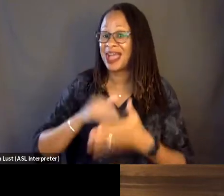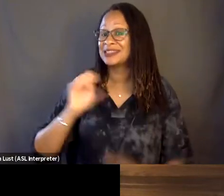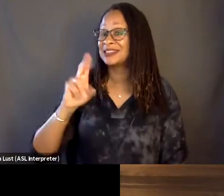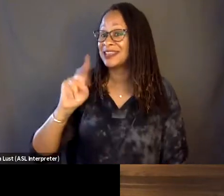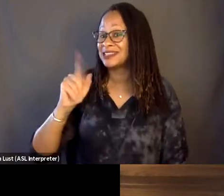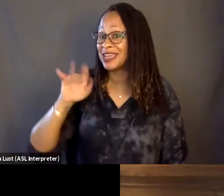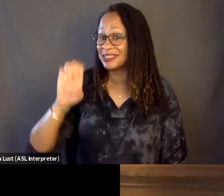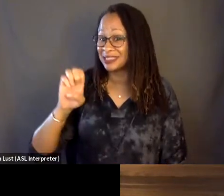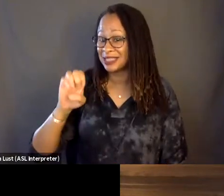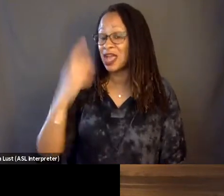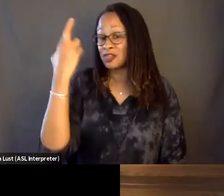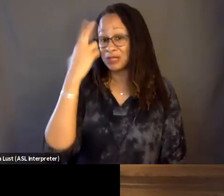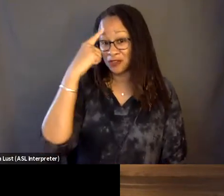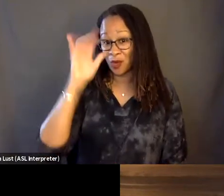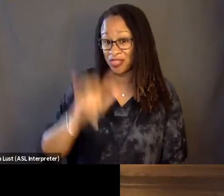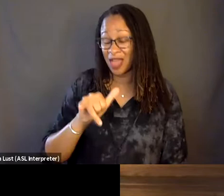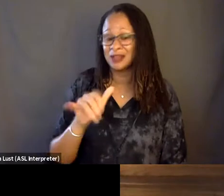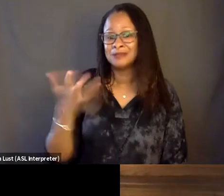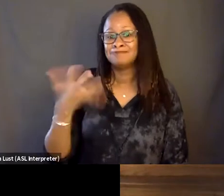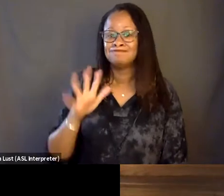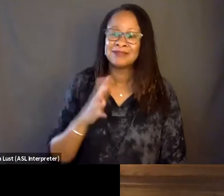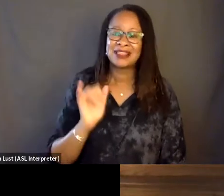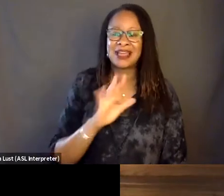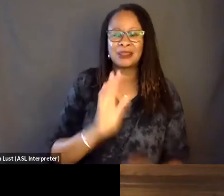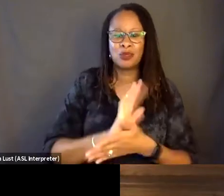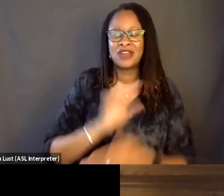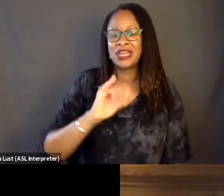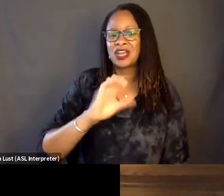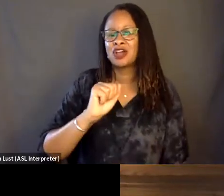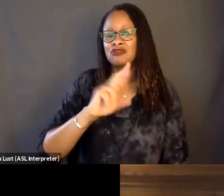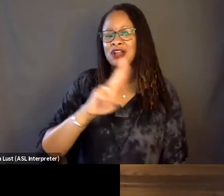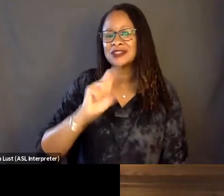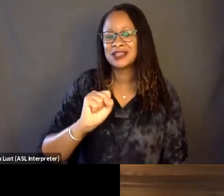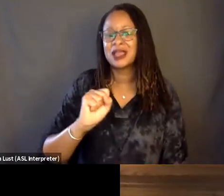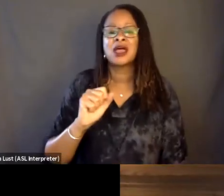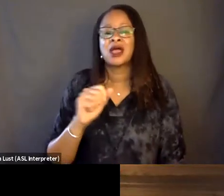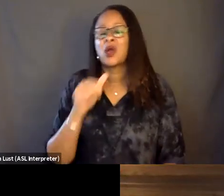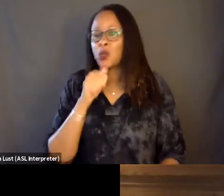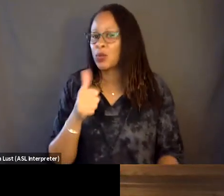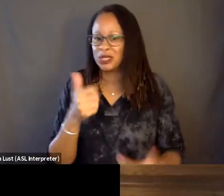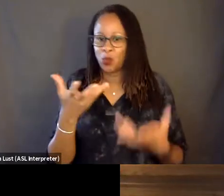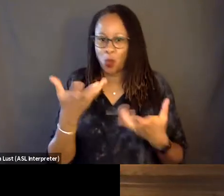And the reason for that, kind of like "Icarus," was we didn't want to be, as a film, the bearer of that information.